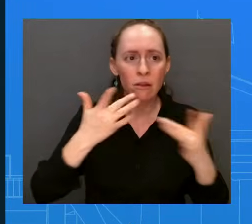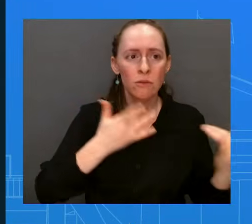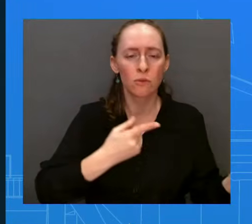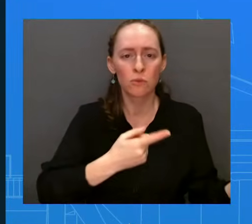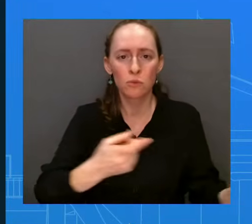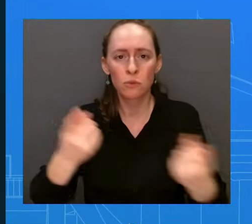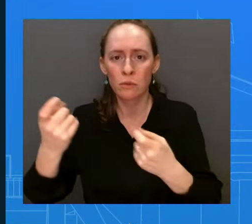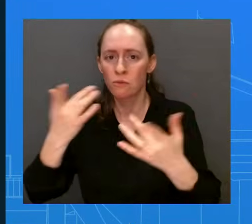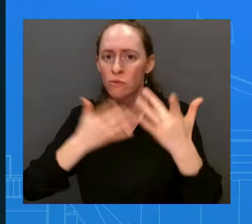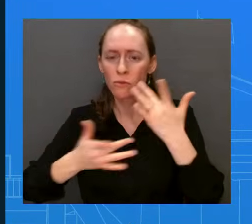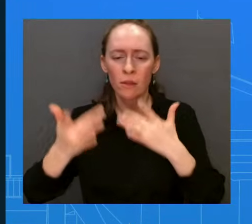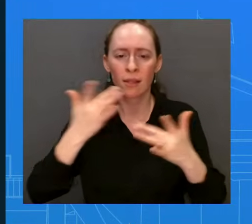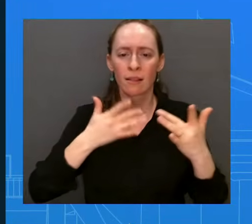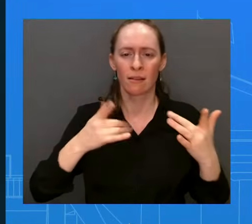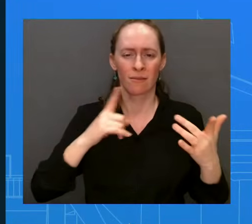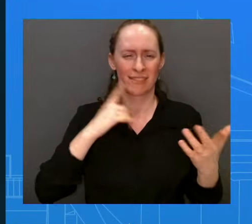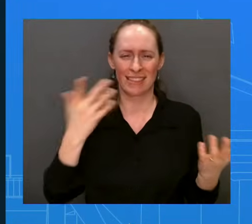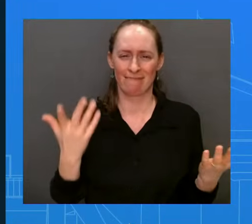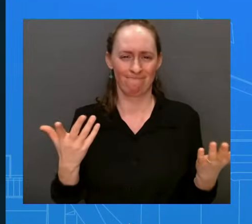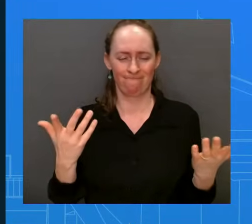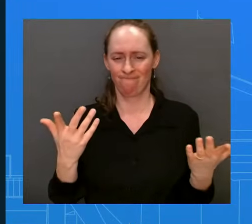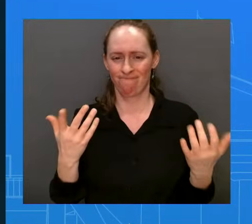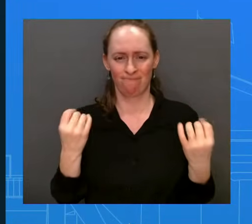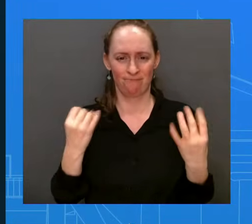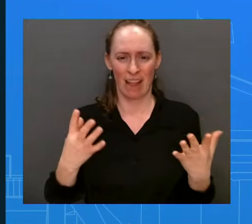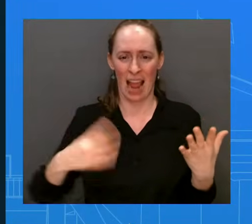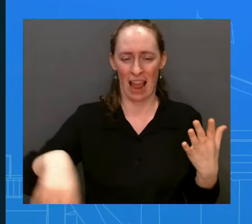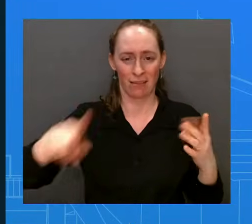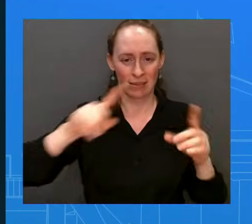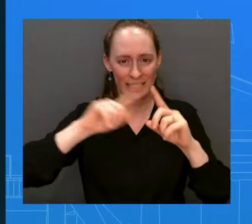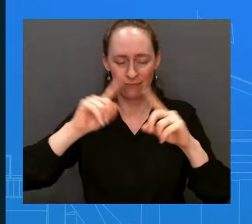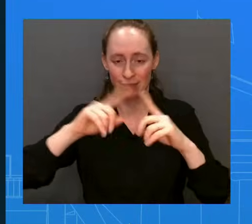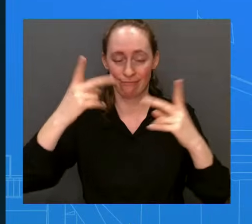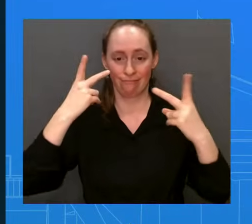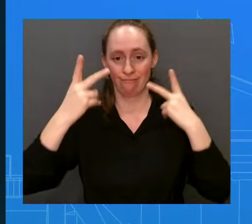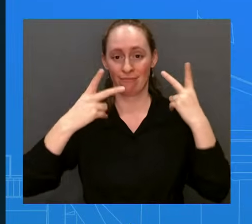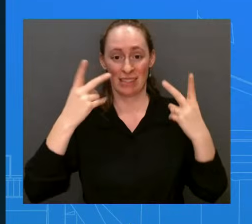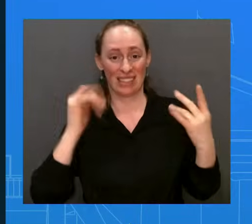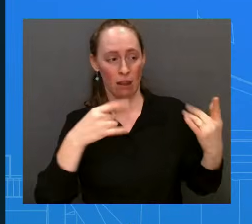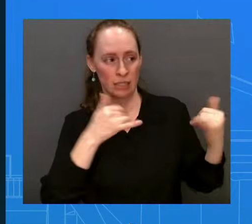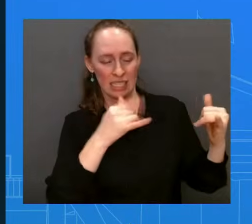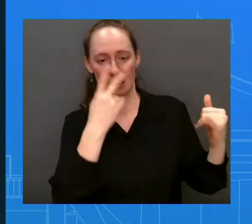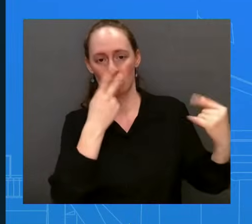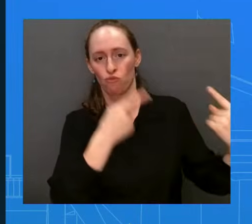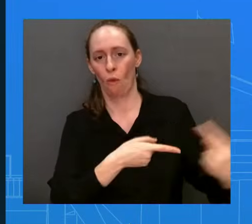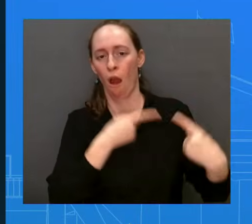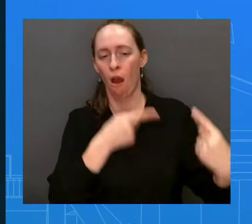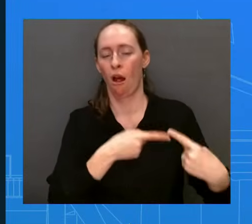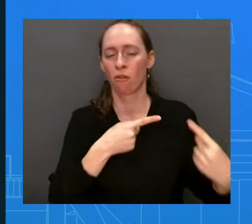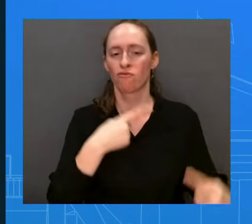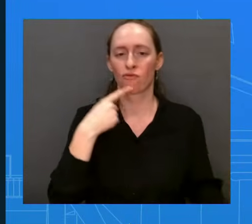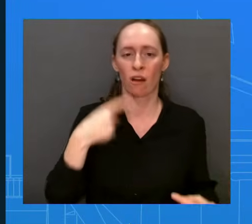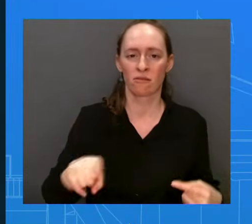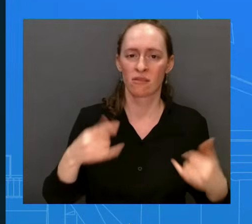The Russian military is still struggling. They have not surmounted these -- these problems. And it's borne out by the fact that, you know,